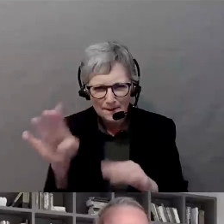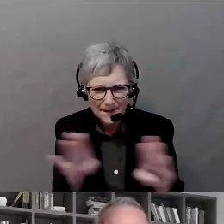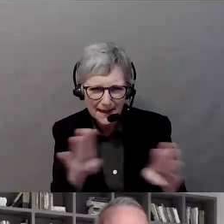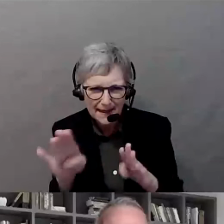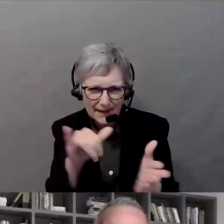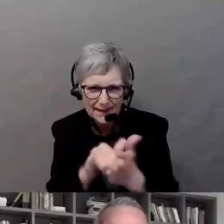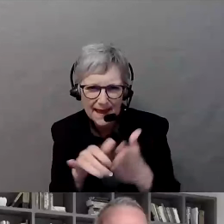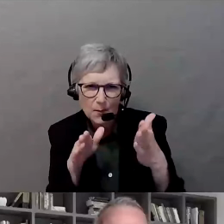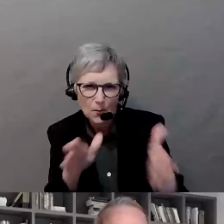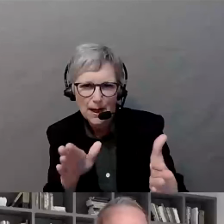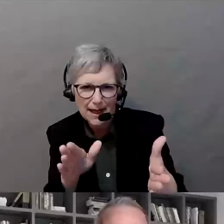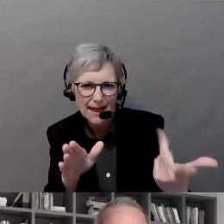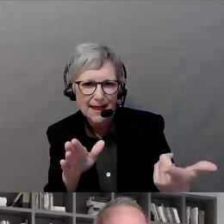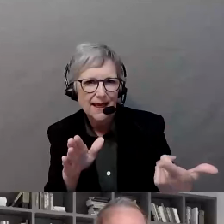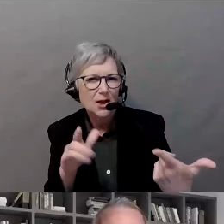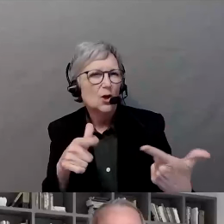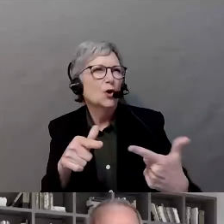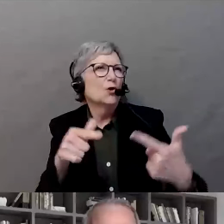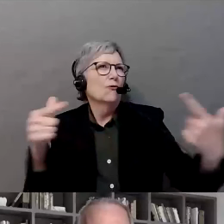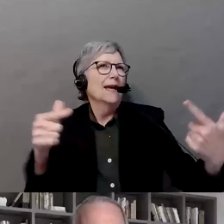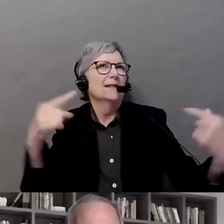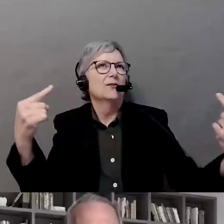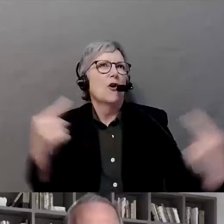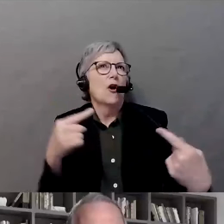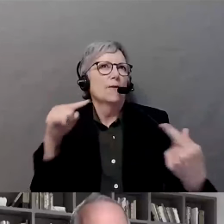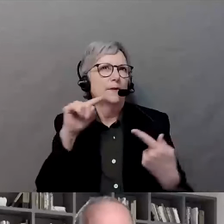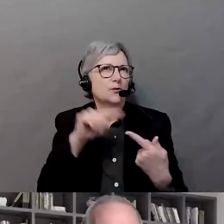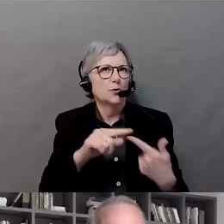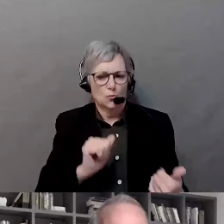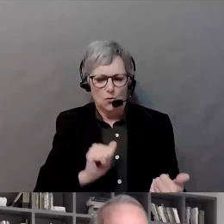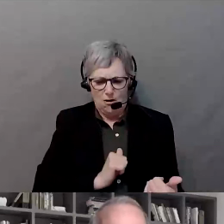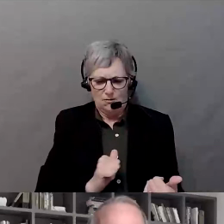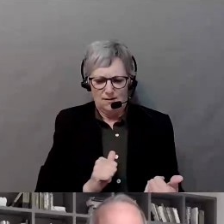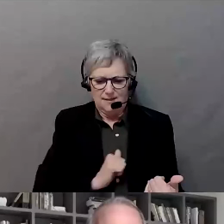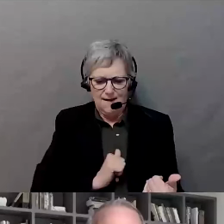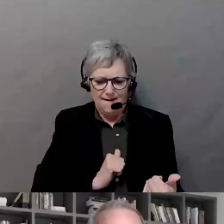GREATEST HARM IS TO OUR SELF AND NOT THE PERSON WHO THEY ARE ENCOUNTERING